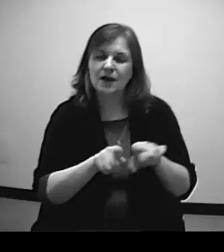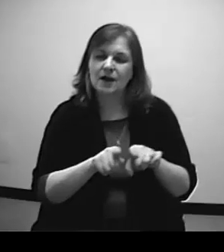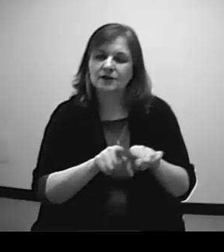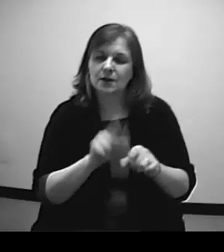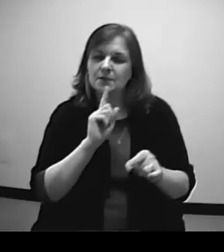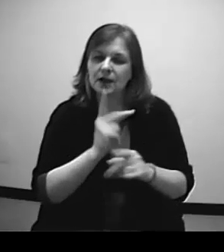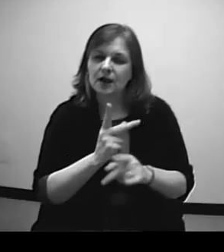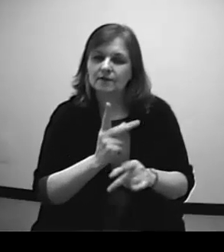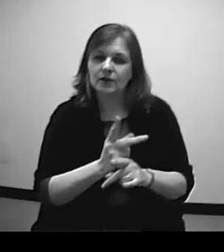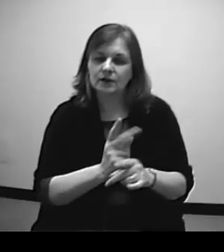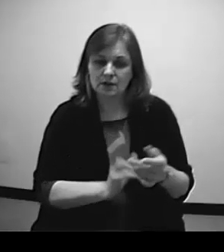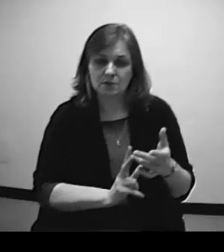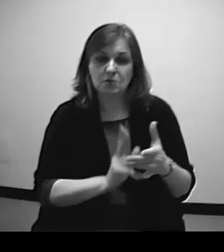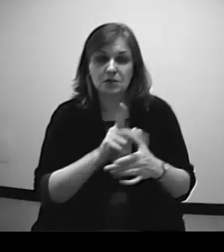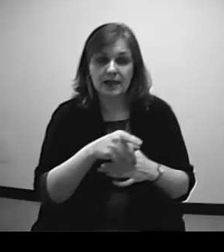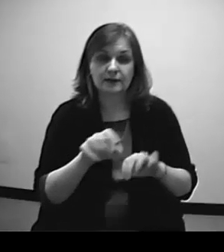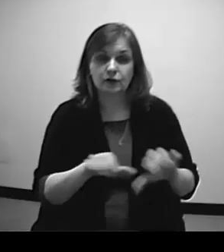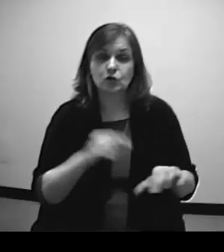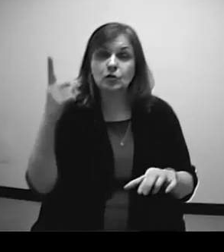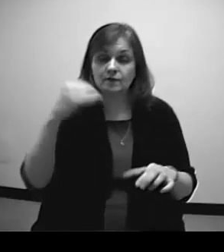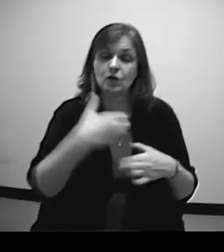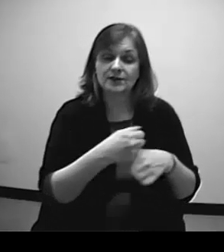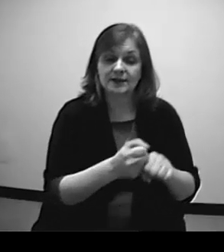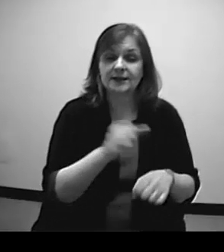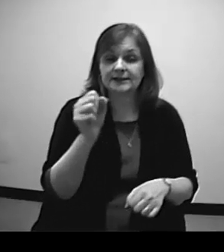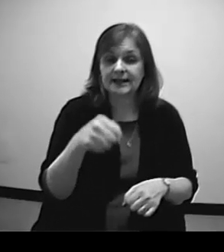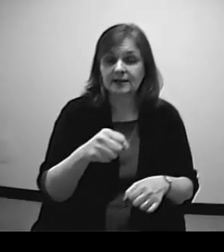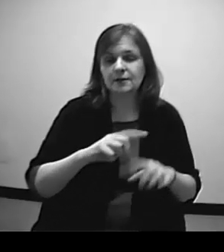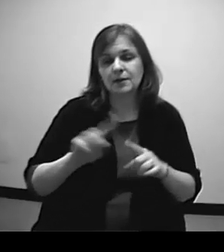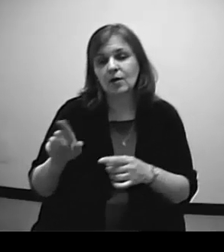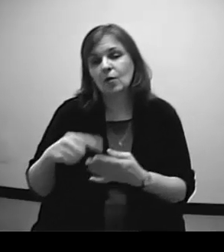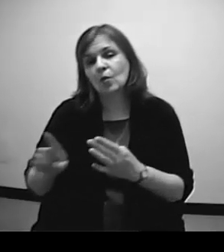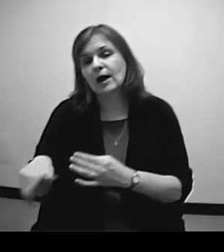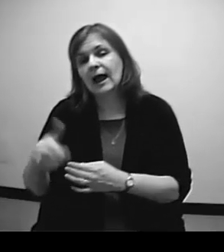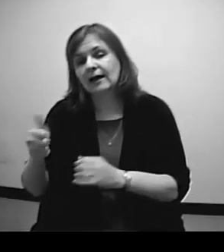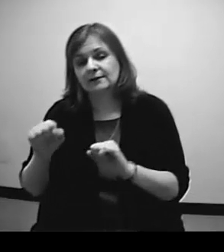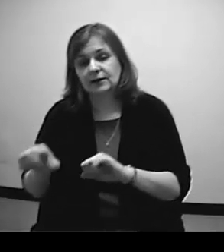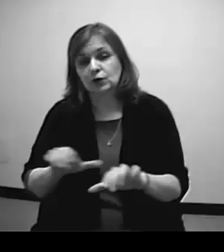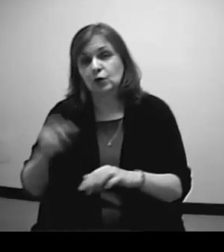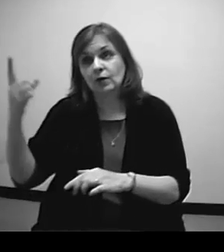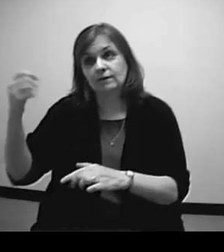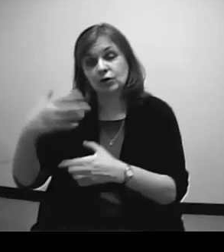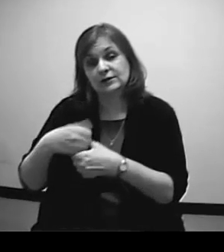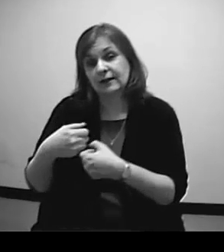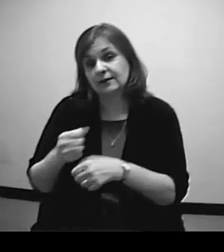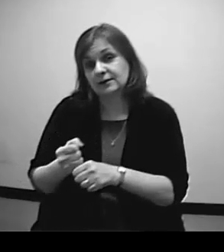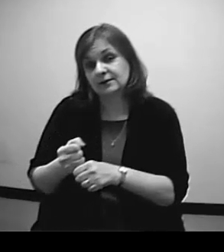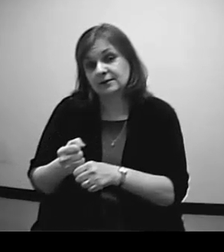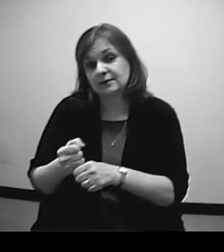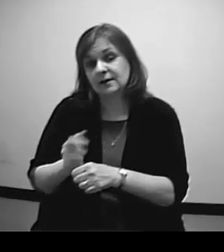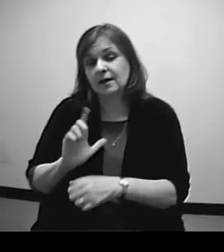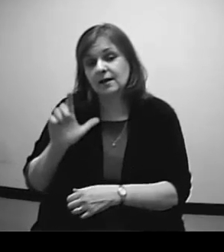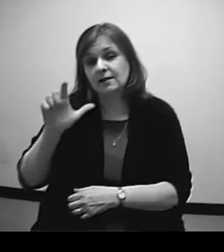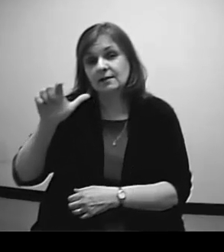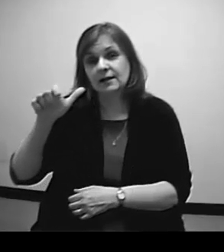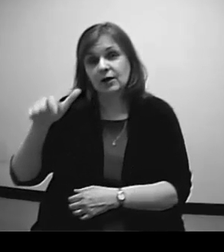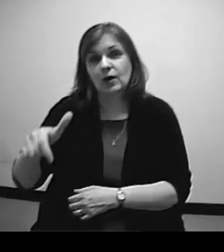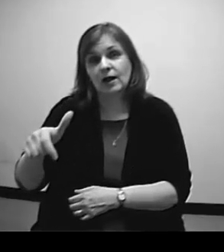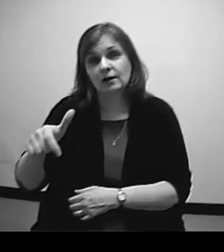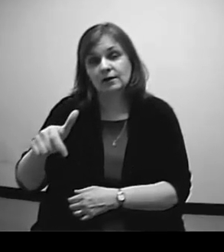because - YES - plants go through photosynthesis. But what else does? We will look later